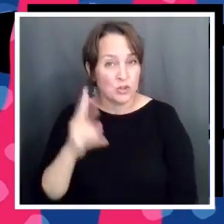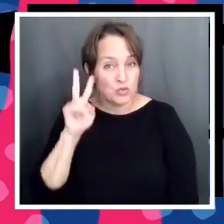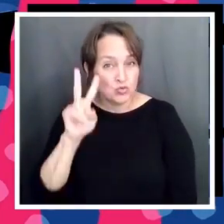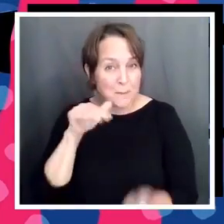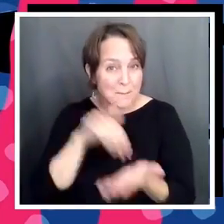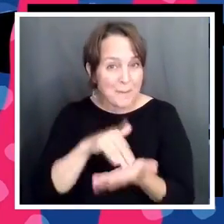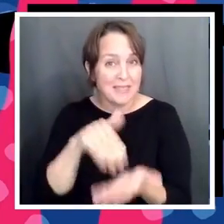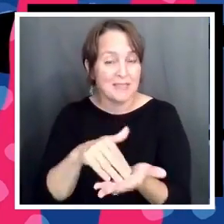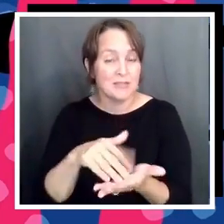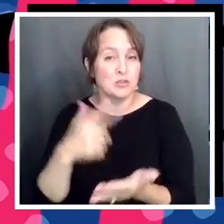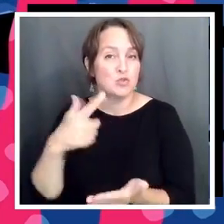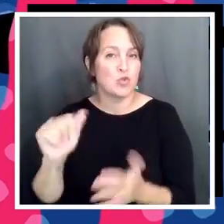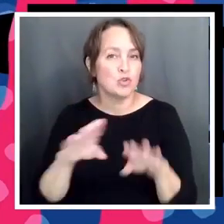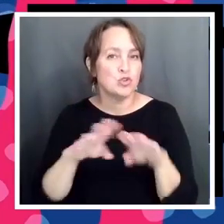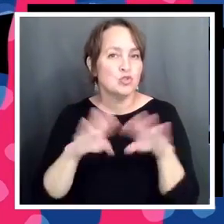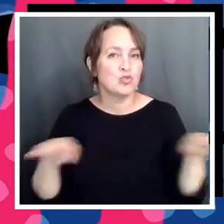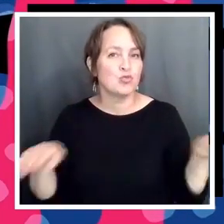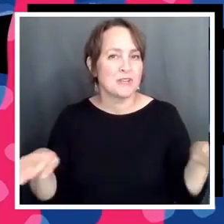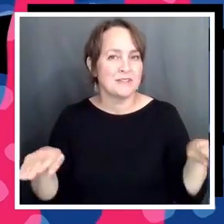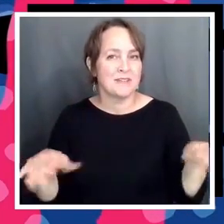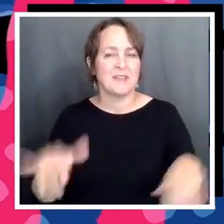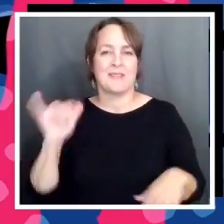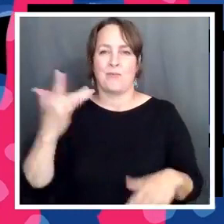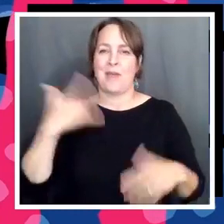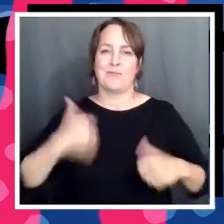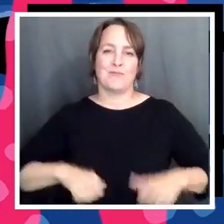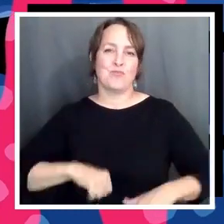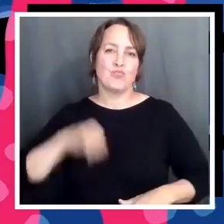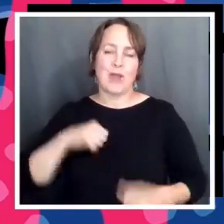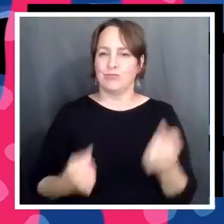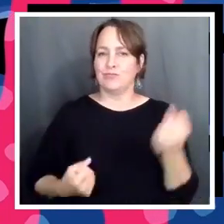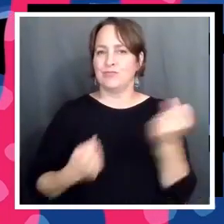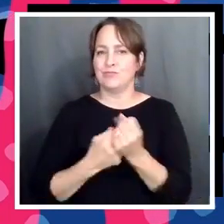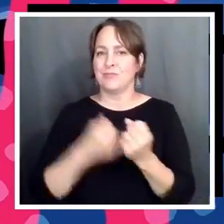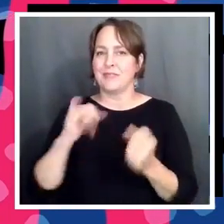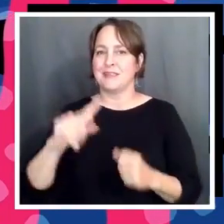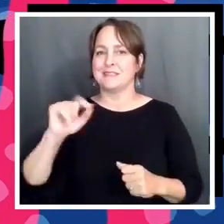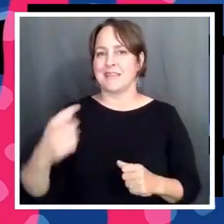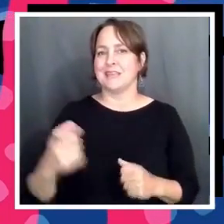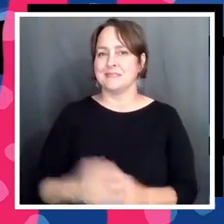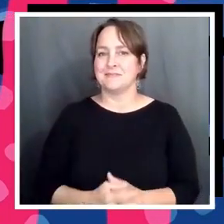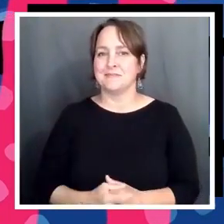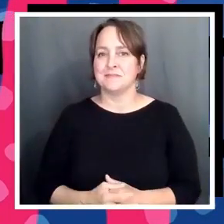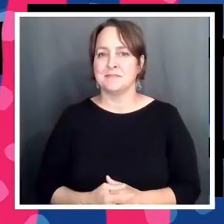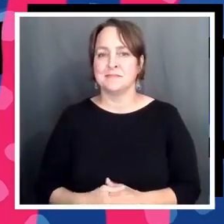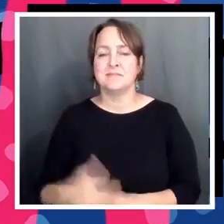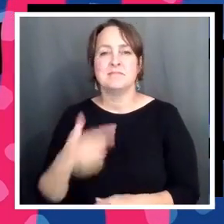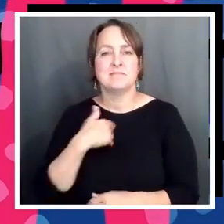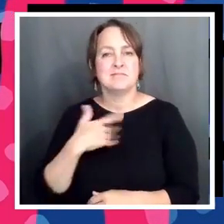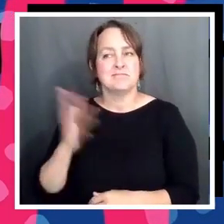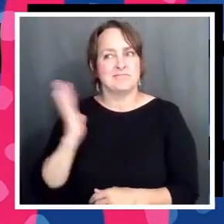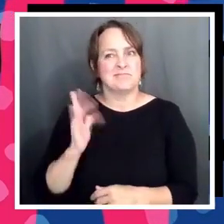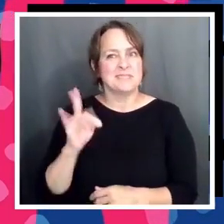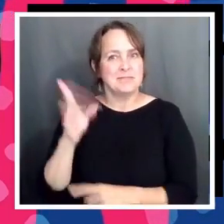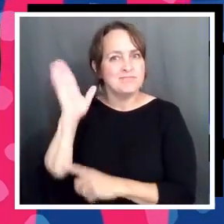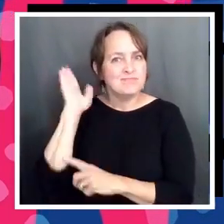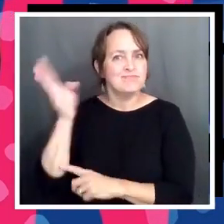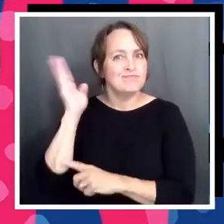CHILD TAX CREDIT WILL MAKE A TREMENDOUS DIFFERENCE IN THE LIVES OF OVER 2 MILLION GEORGIA